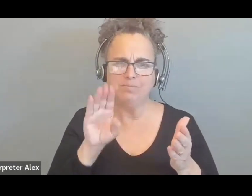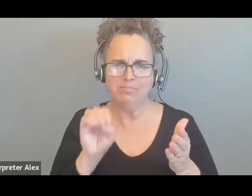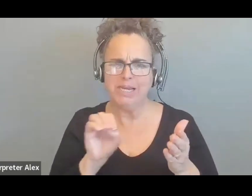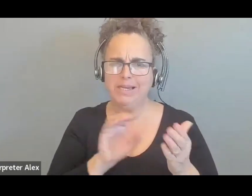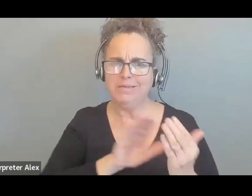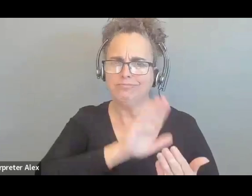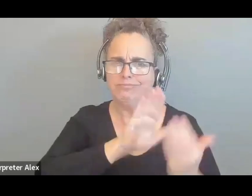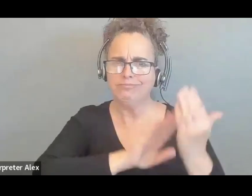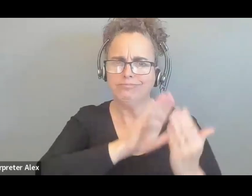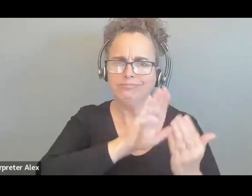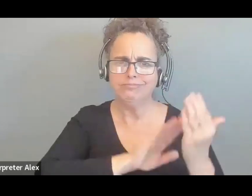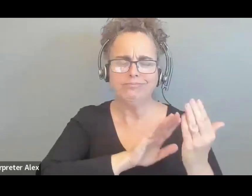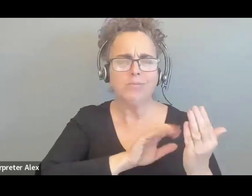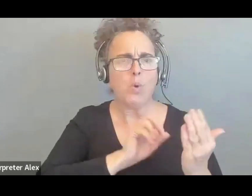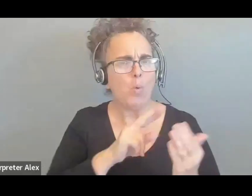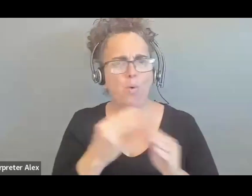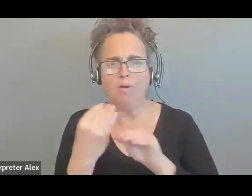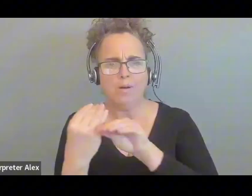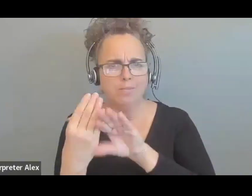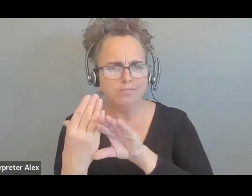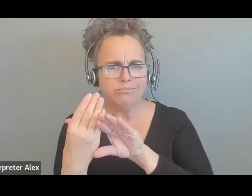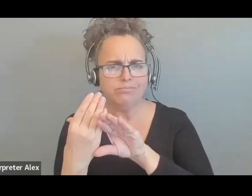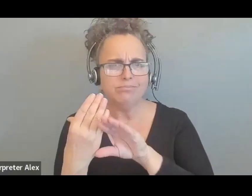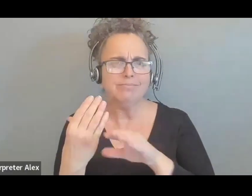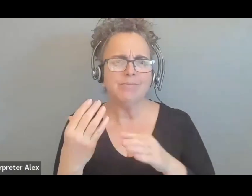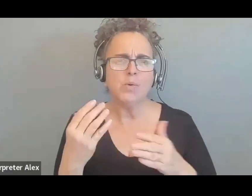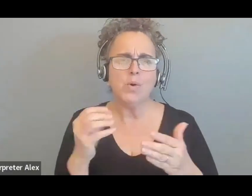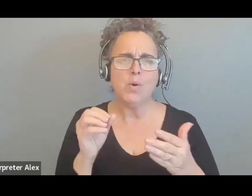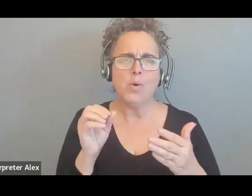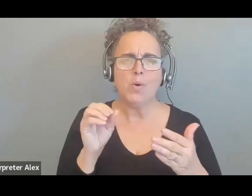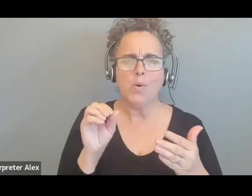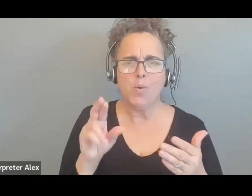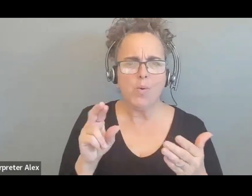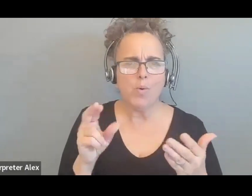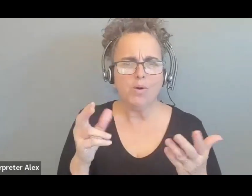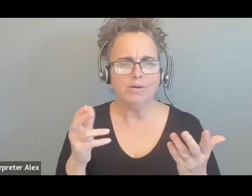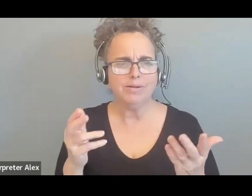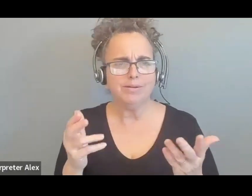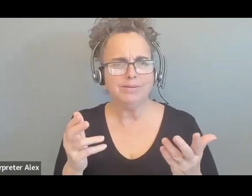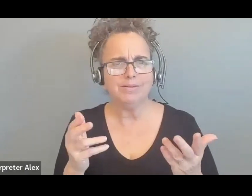or remote work working as well there's sure to be a, a combination.